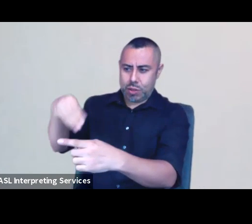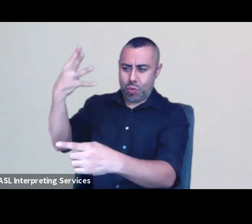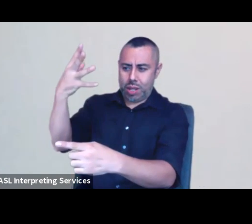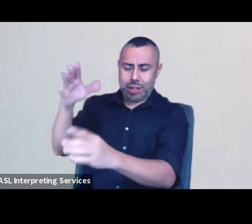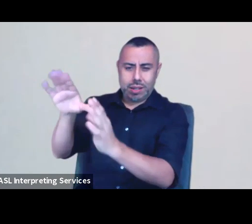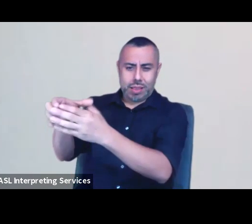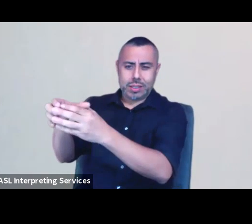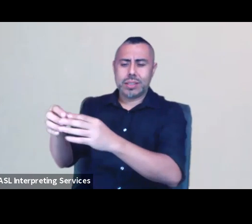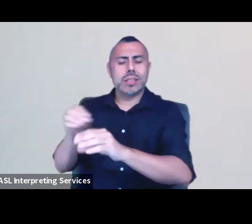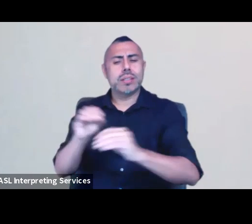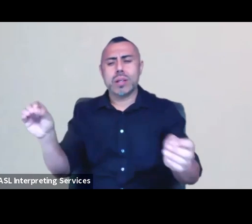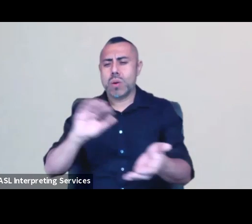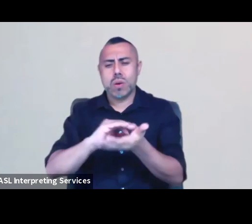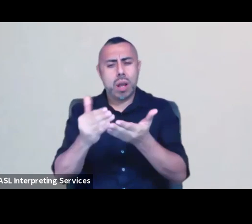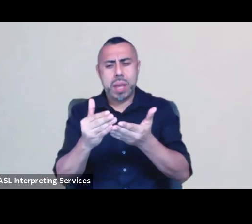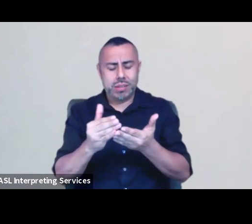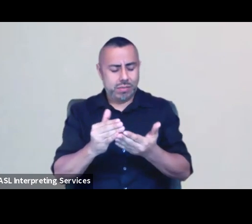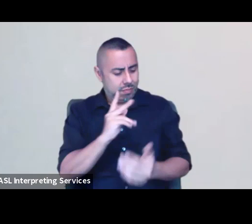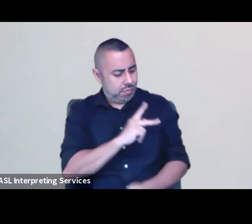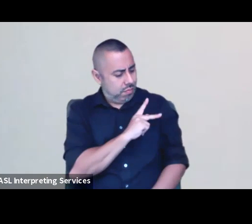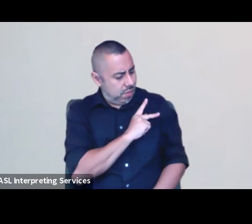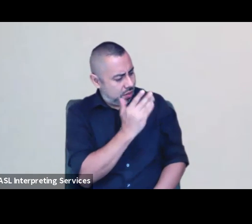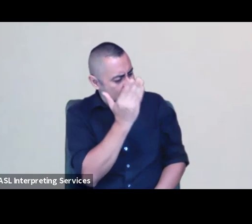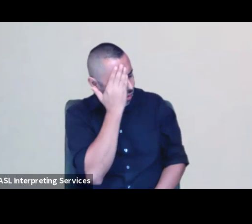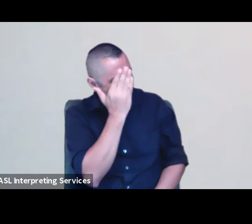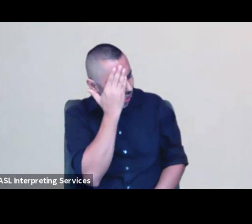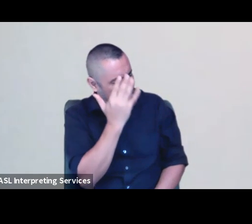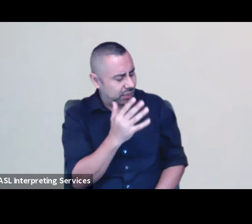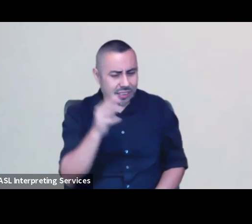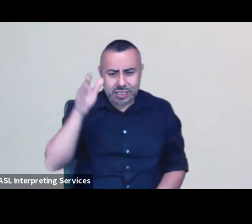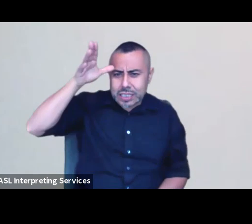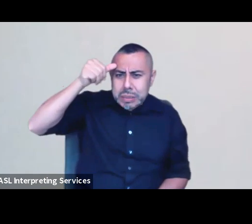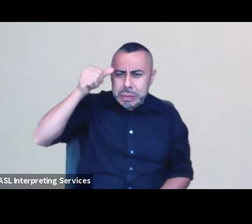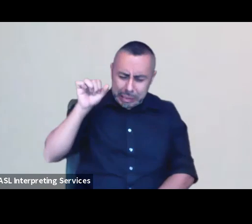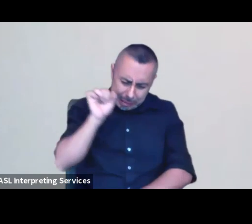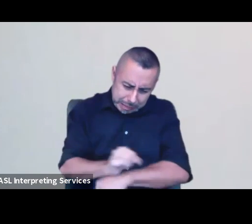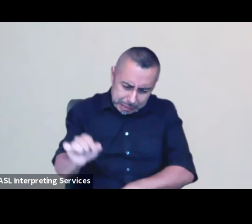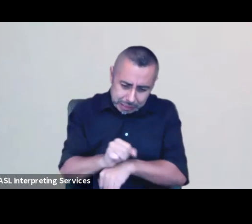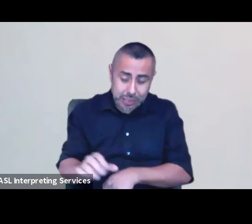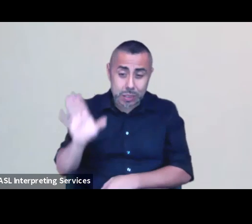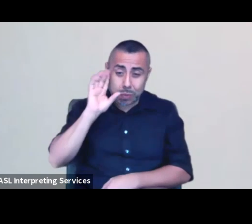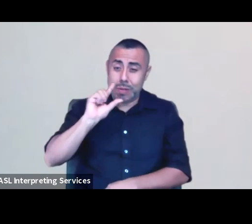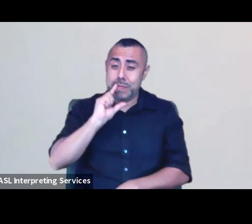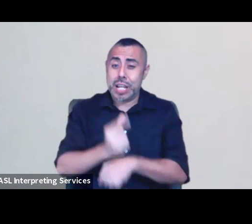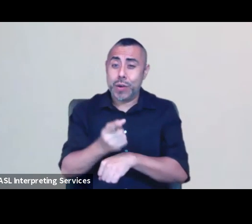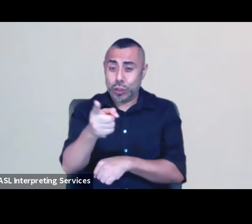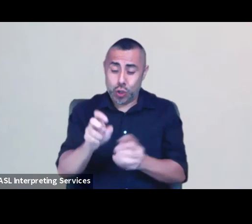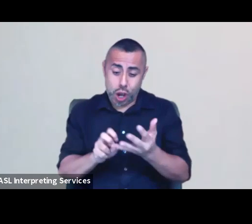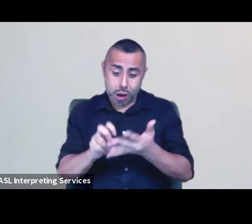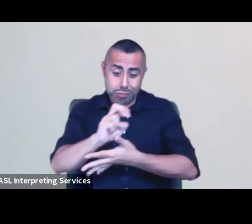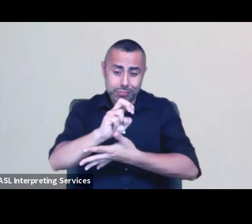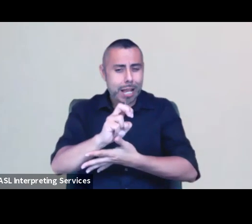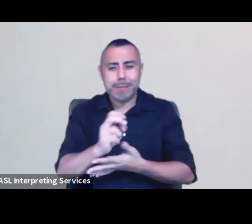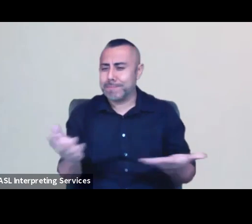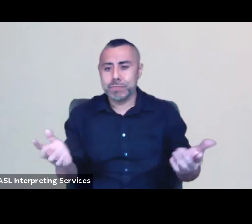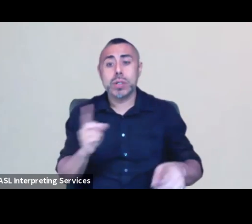or perseverance guarantees upward mobility. But I believe that we can share resources